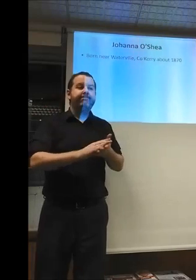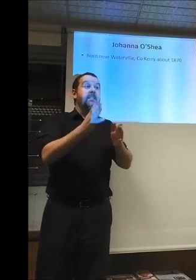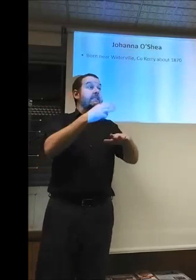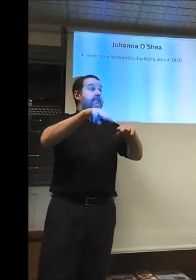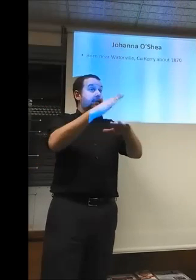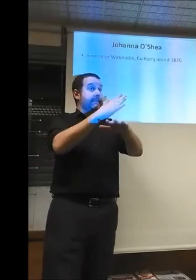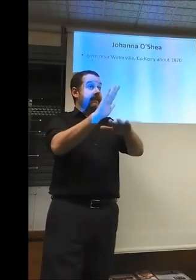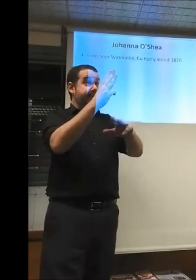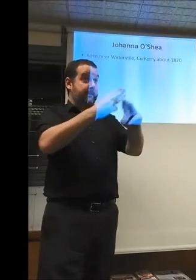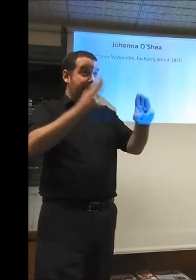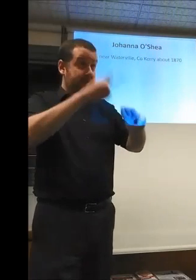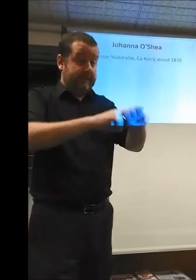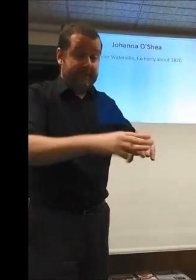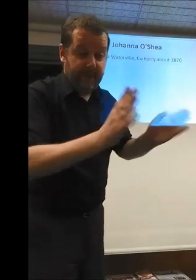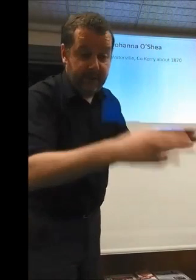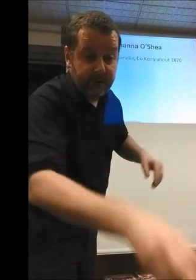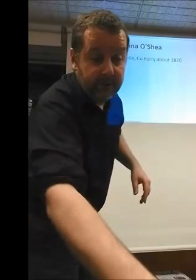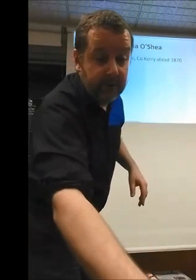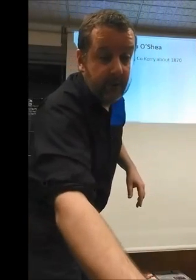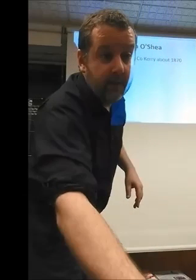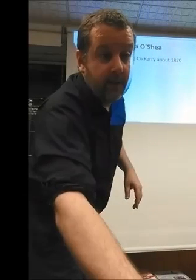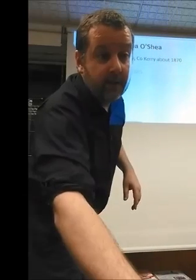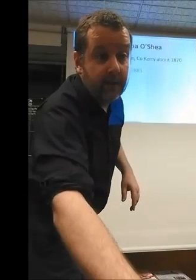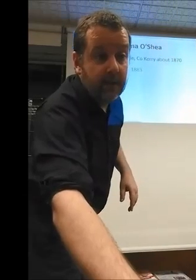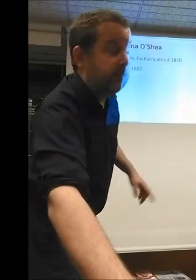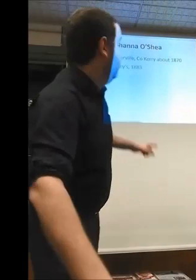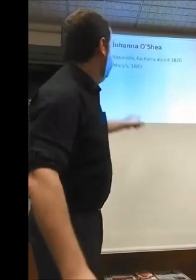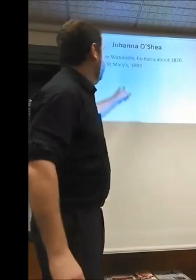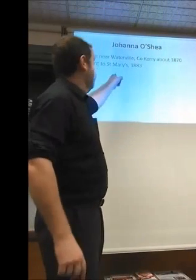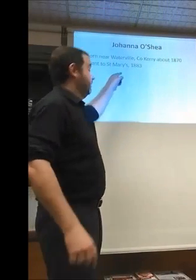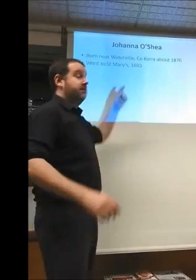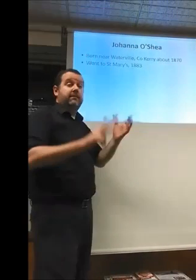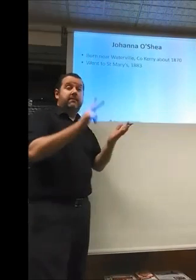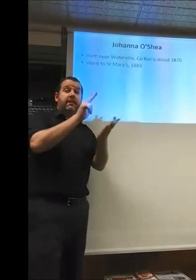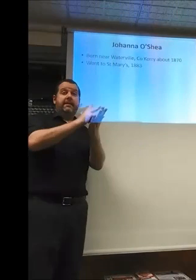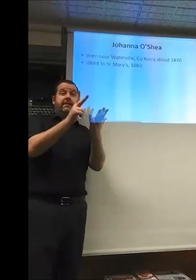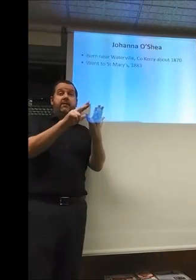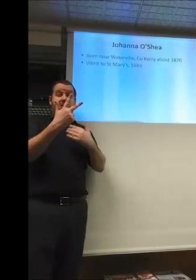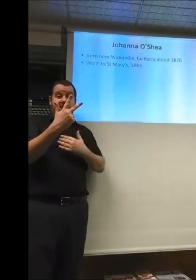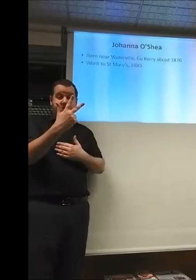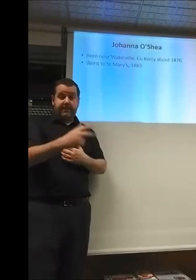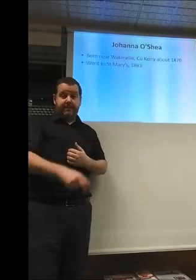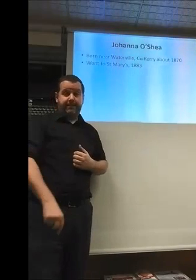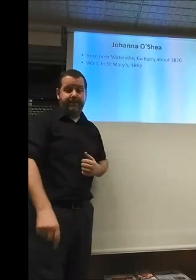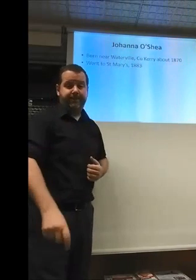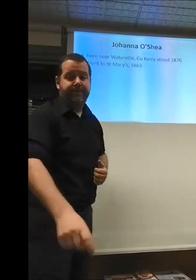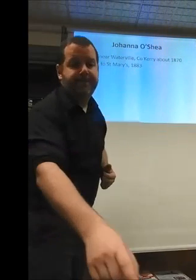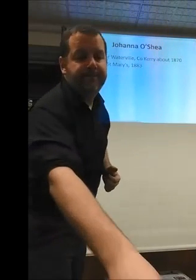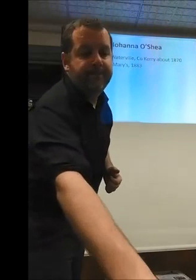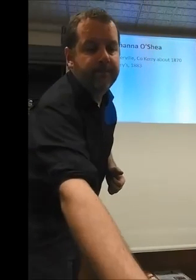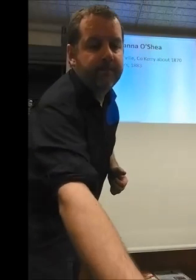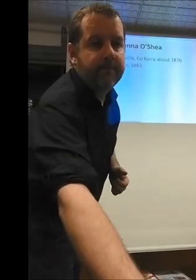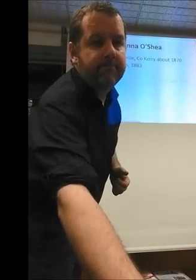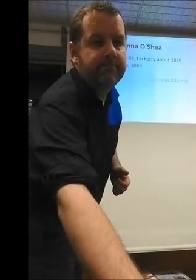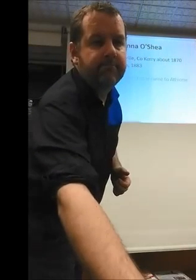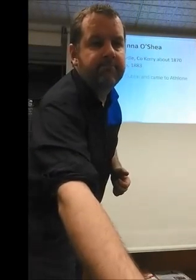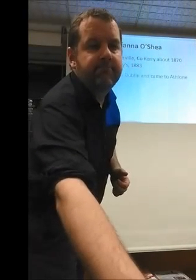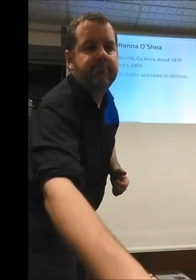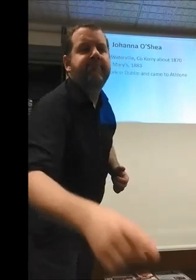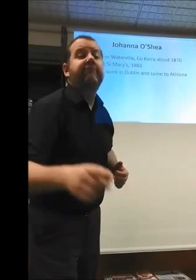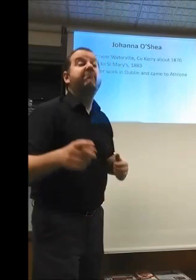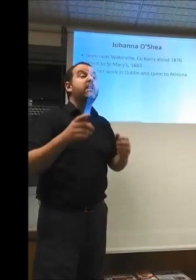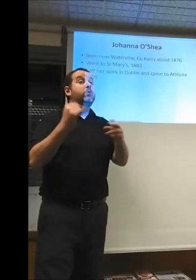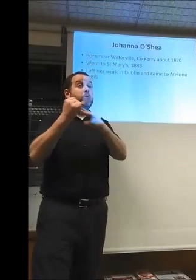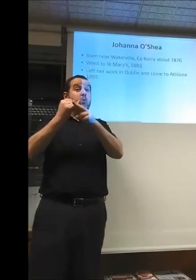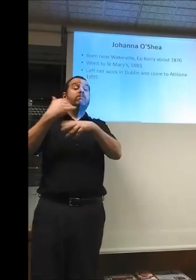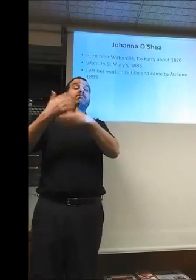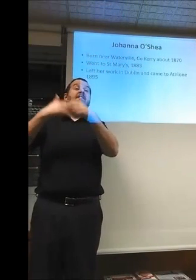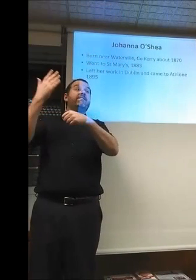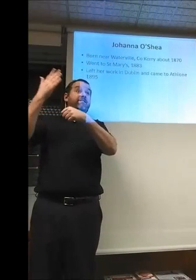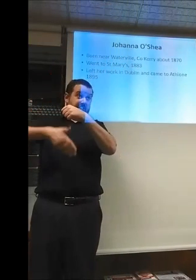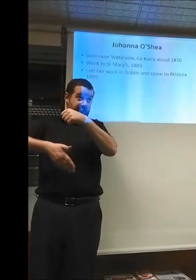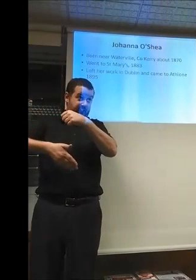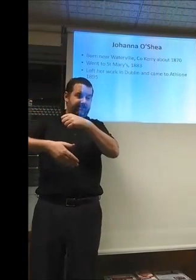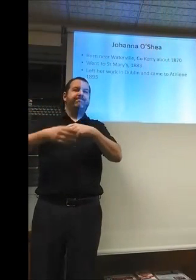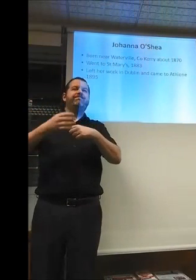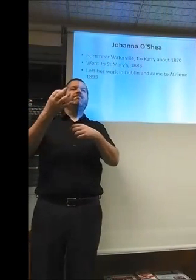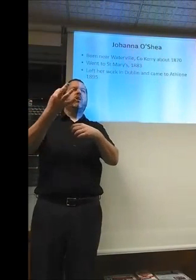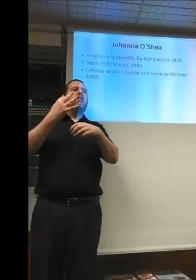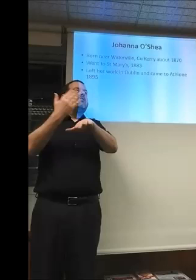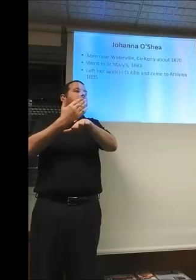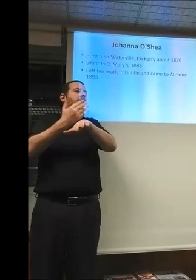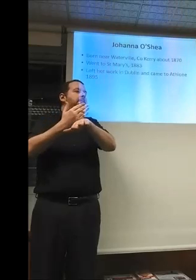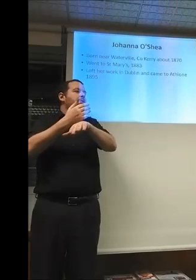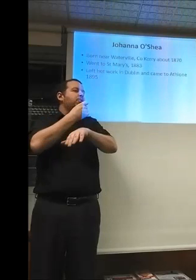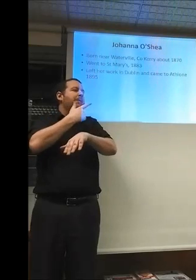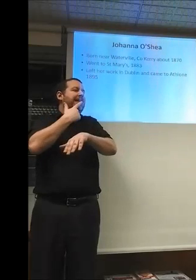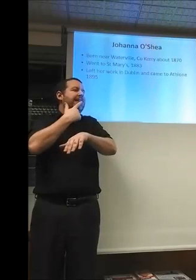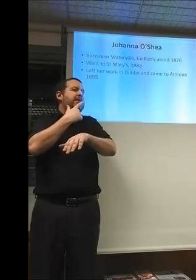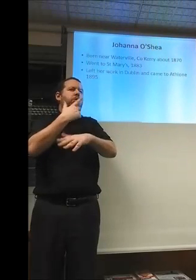process was and not having a clue what’s going on and even they brought an interpreter